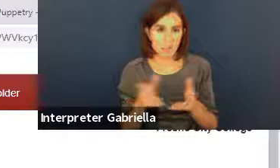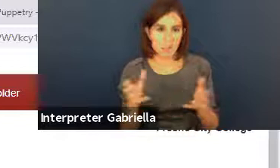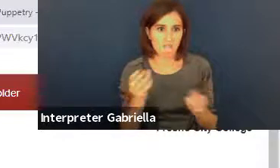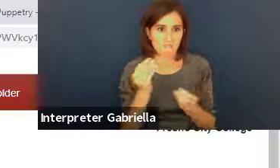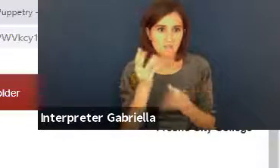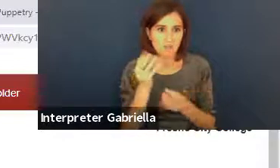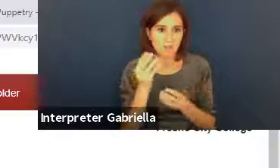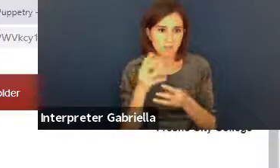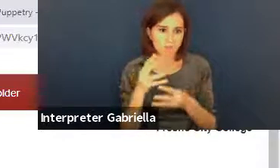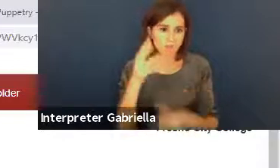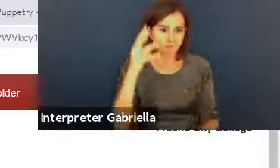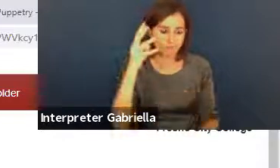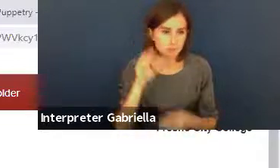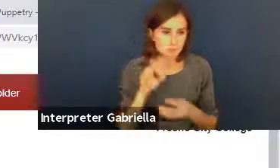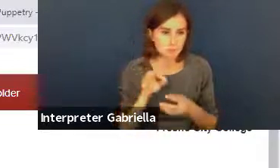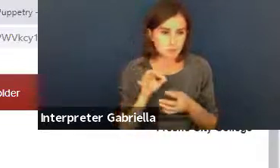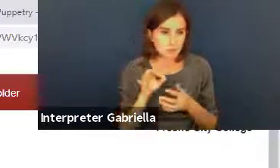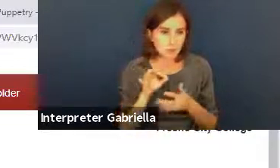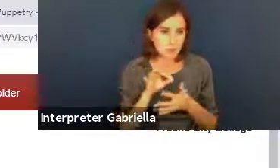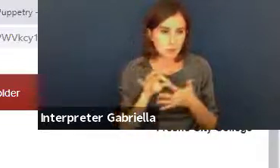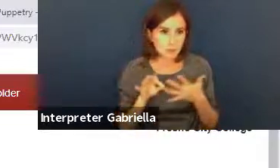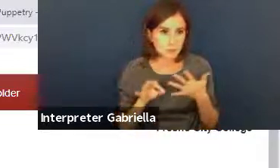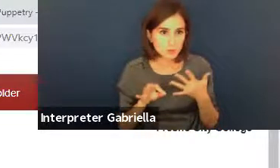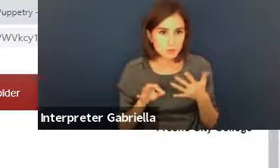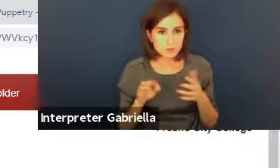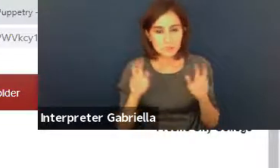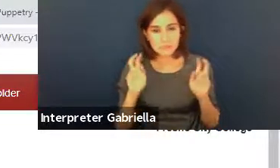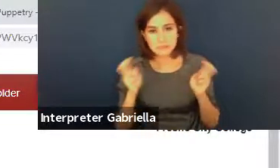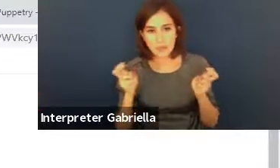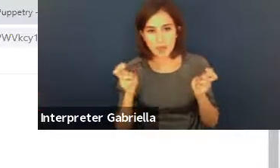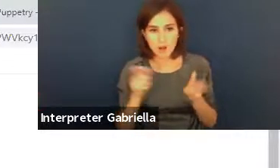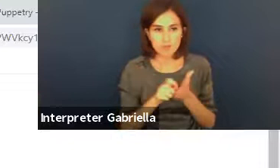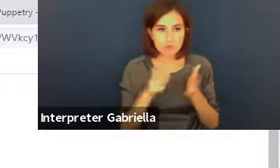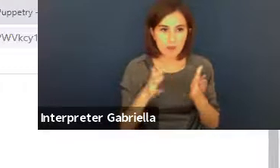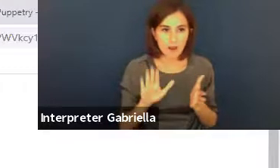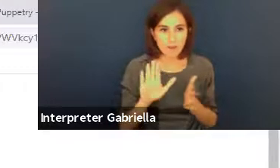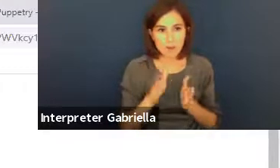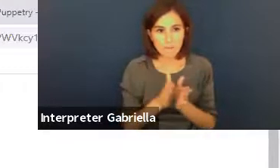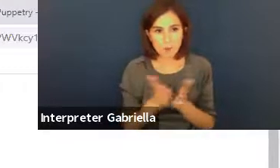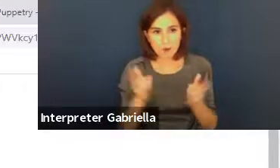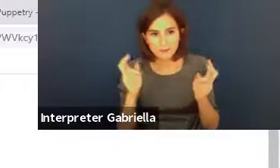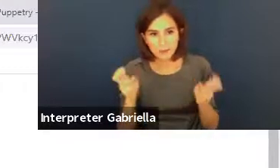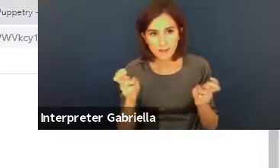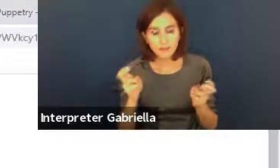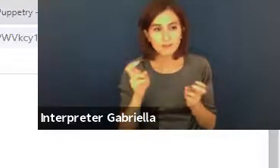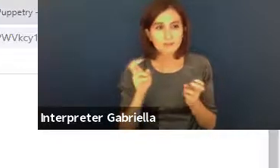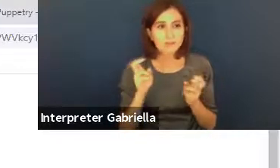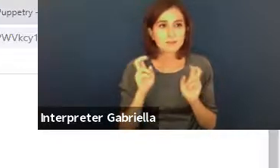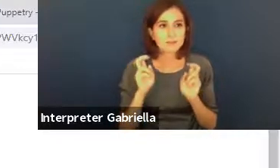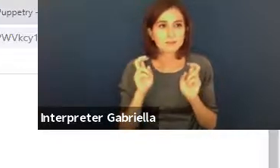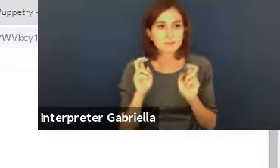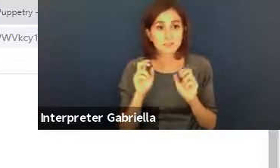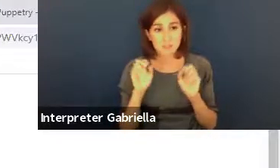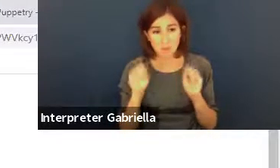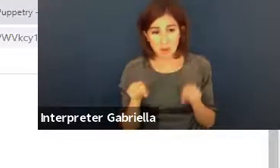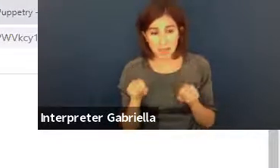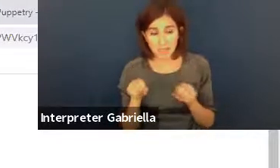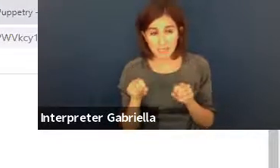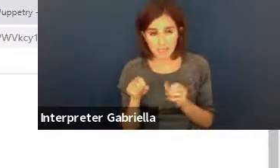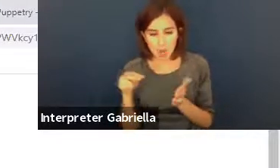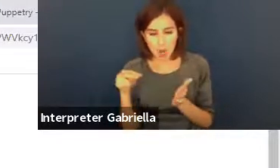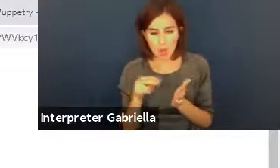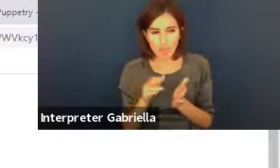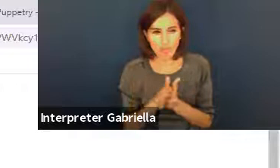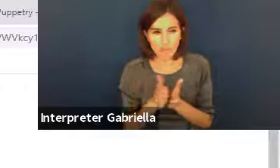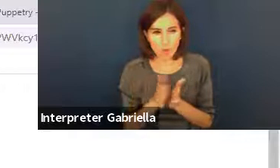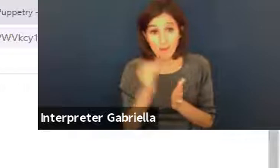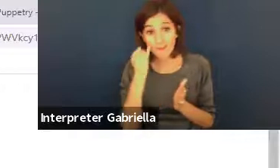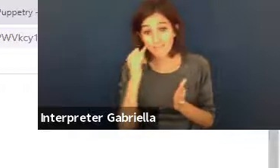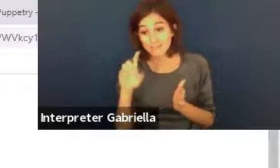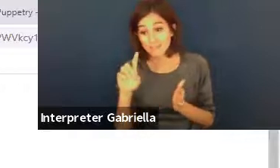Linda Kobashigawa: A good title, author, your publication, the subject terms to you can preview the book. If it's a DRM free book, we'd still have to purchase it.